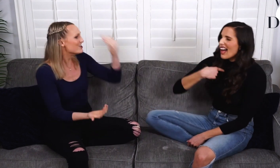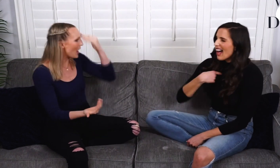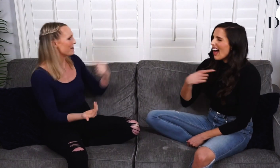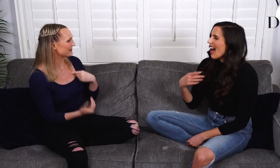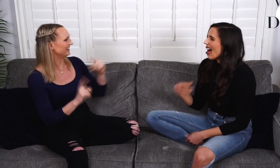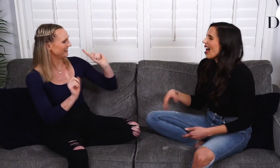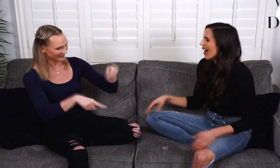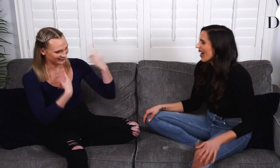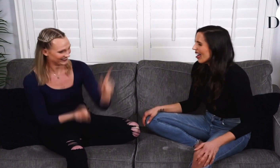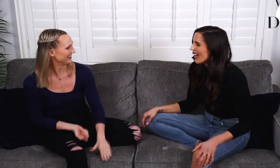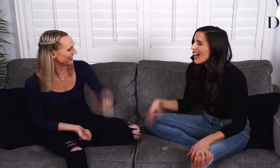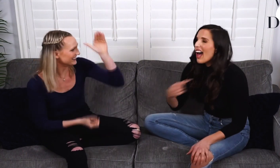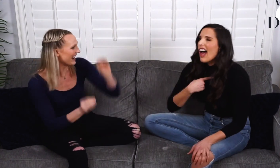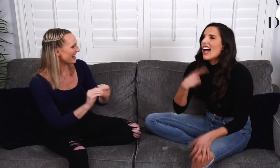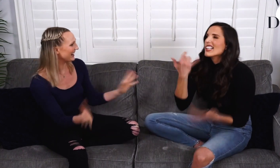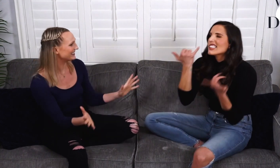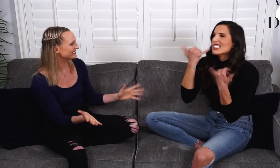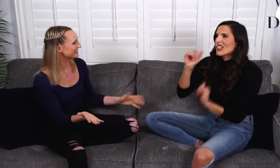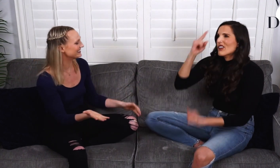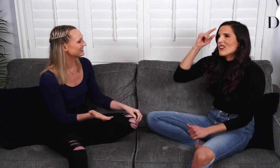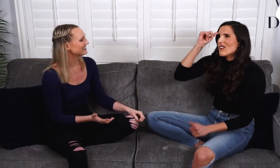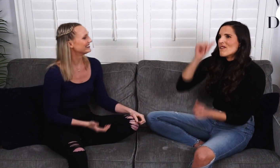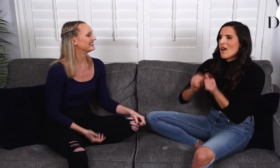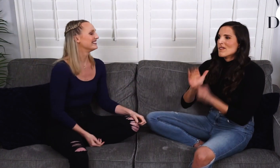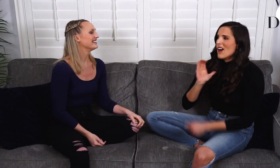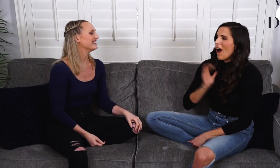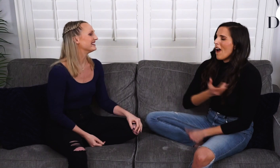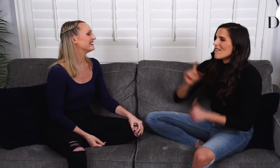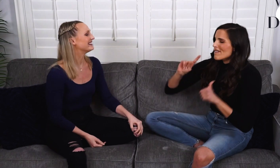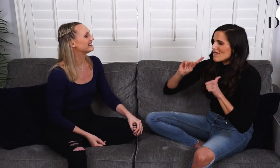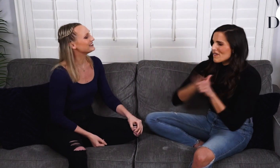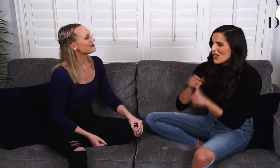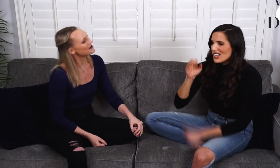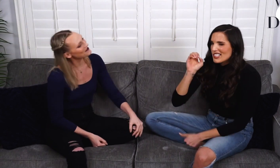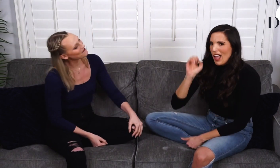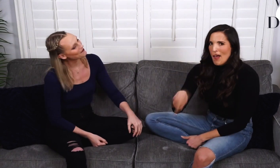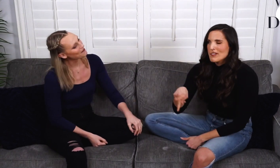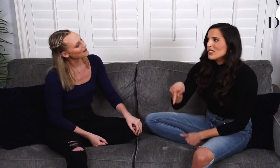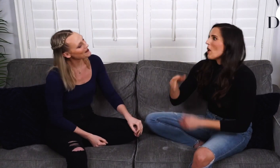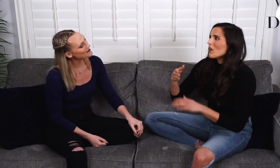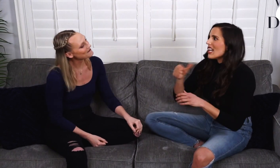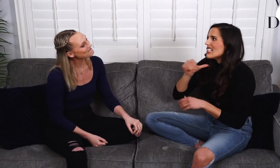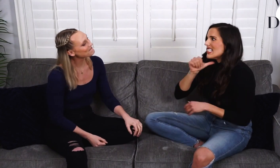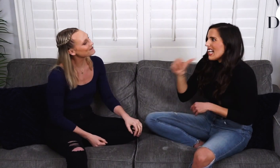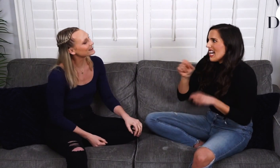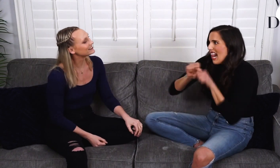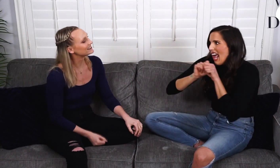I mean, she's known me since I was little obviously! And I still remember our first episode, that